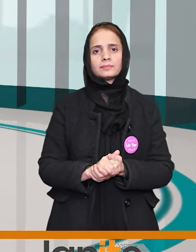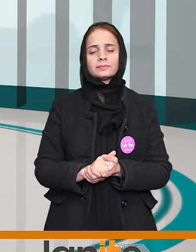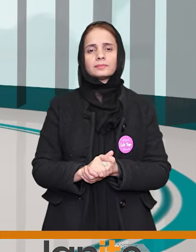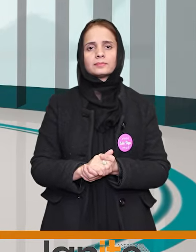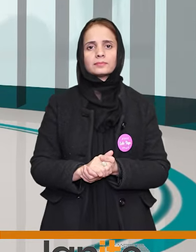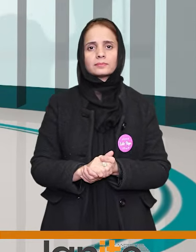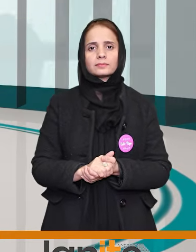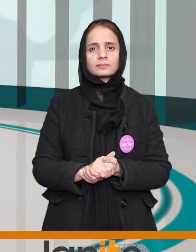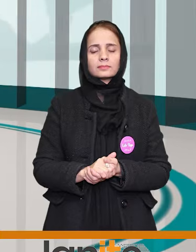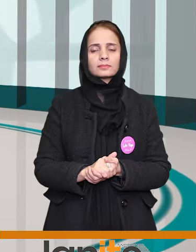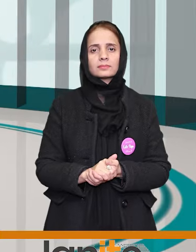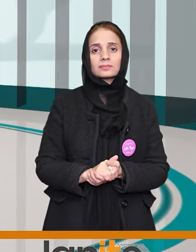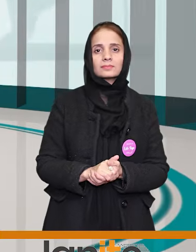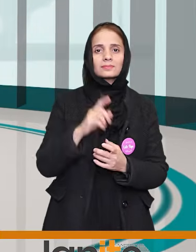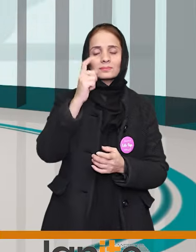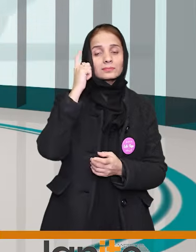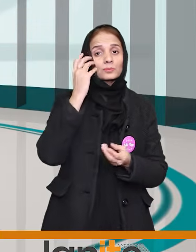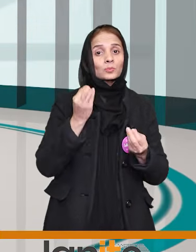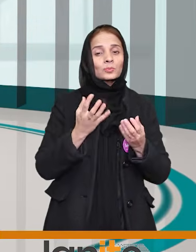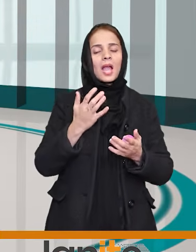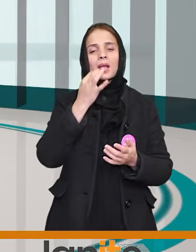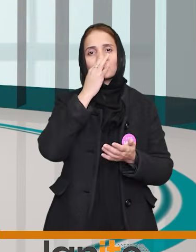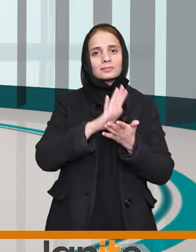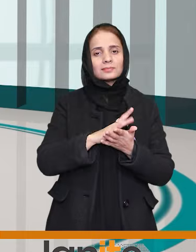This will happen only when you will be courteous from the start. Five seconds are like